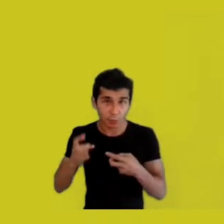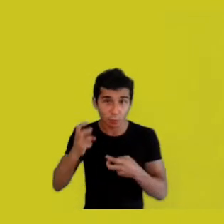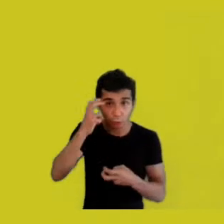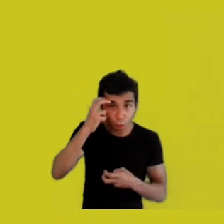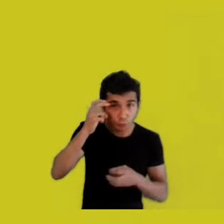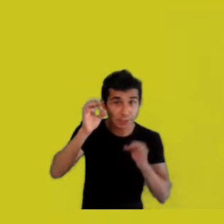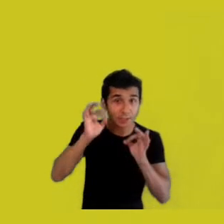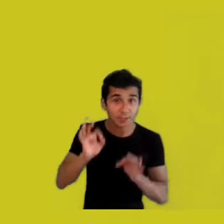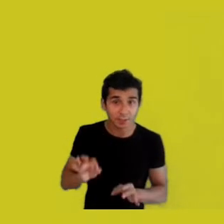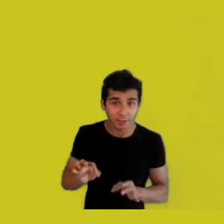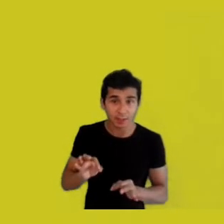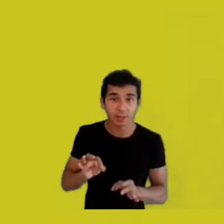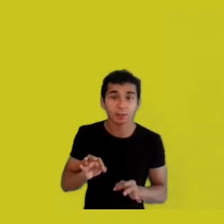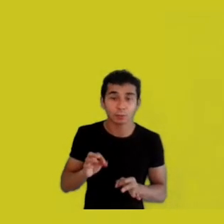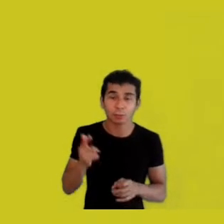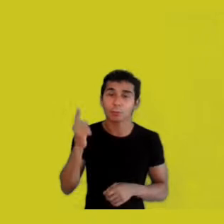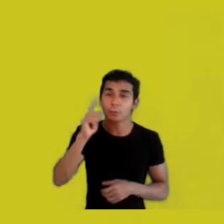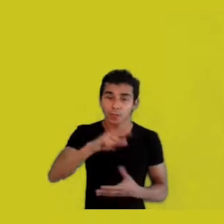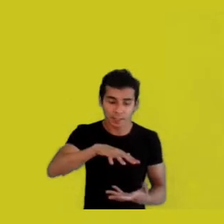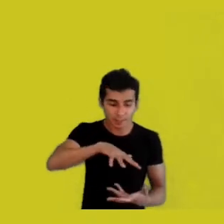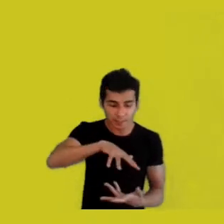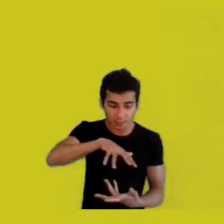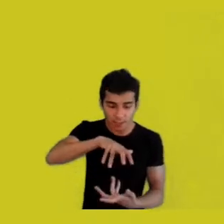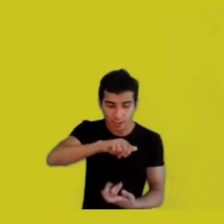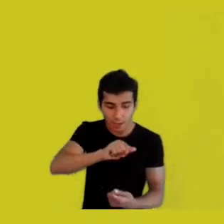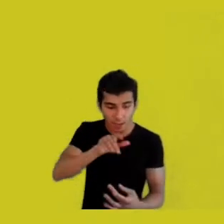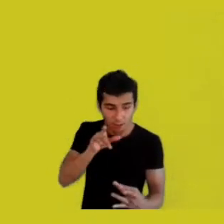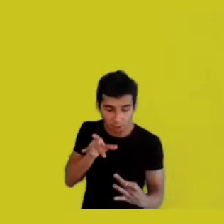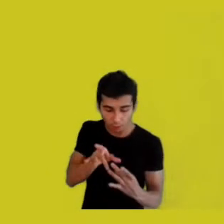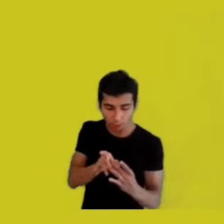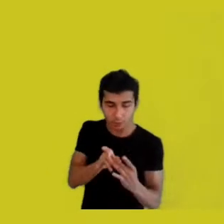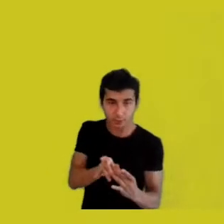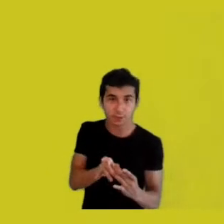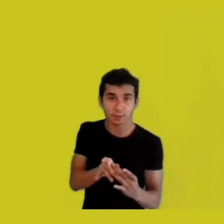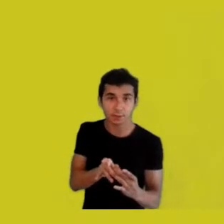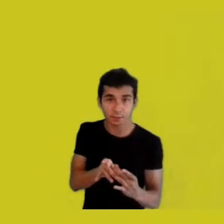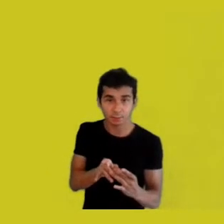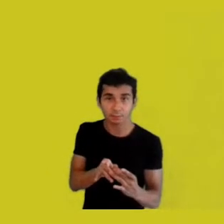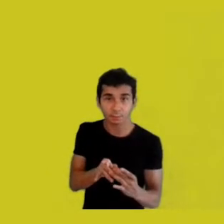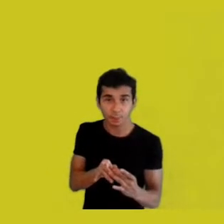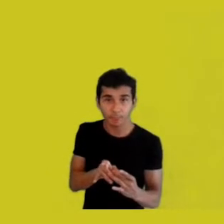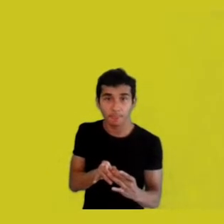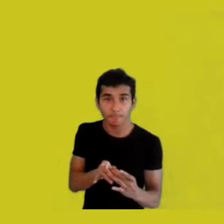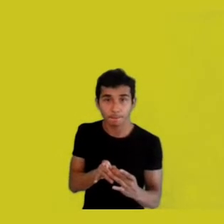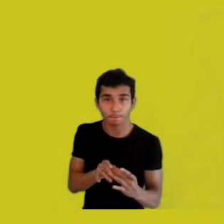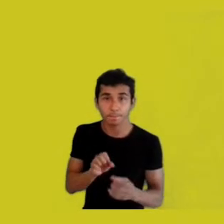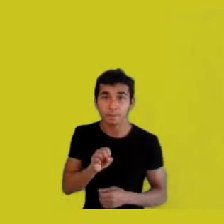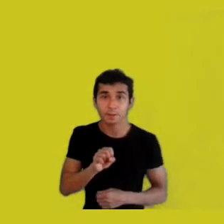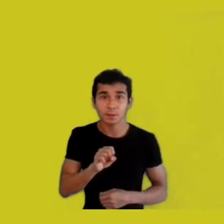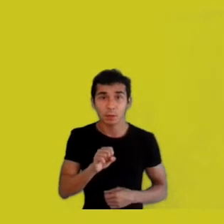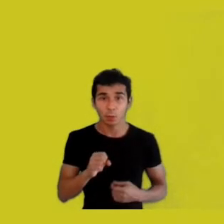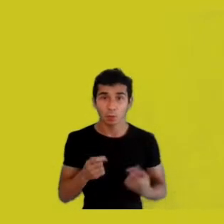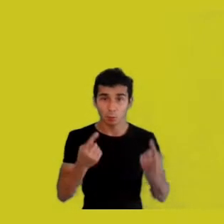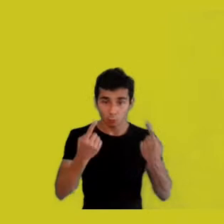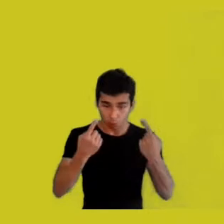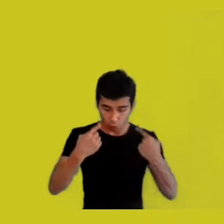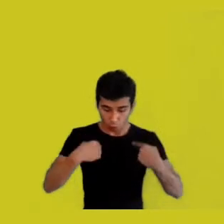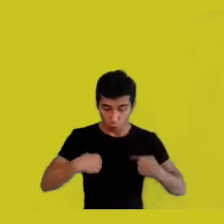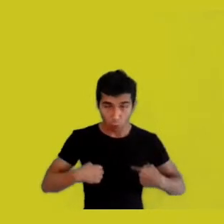You can’t produce a connection without a defined position. Bodies make themselves, as Tiganá said, but at the same time,